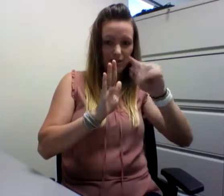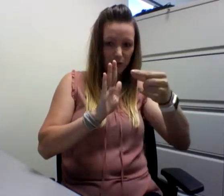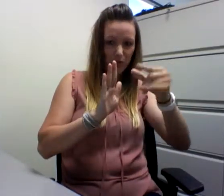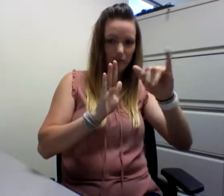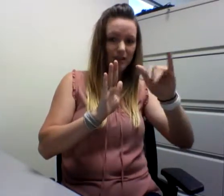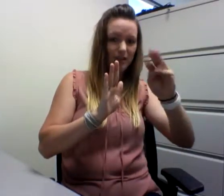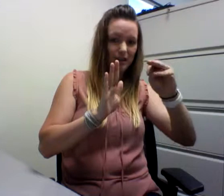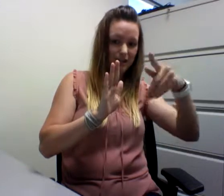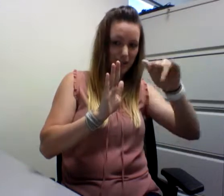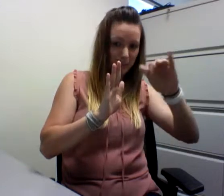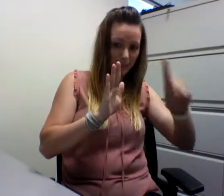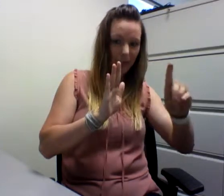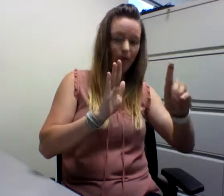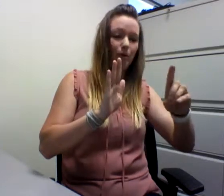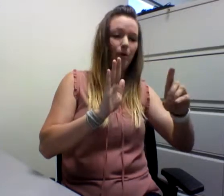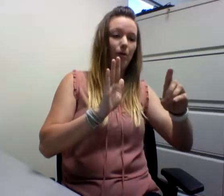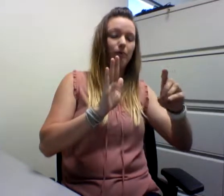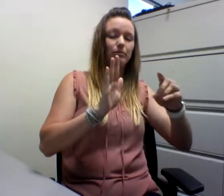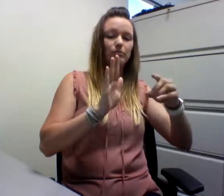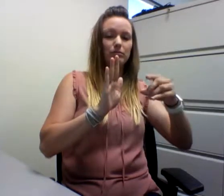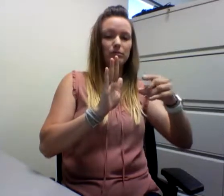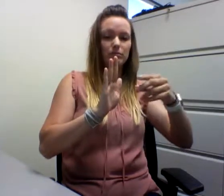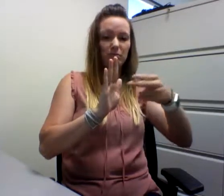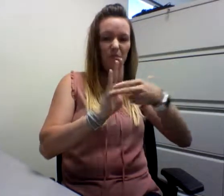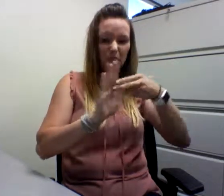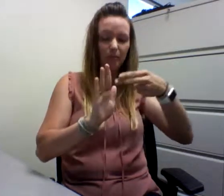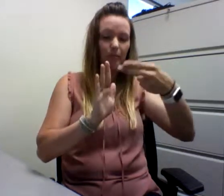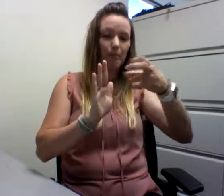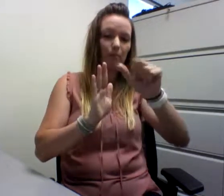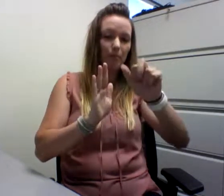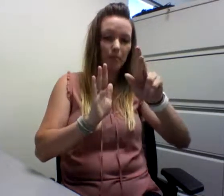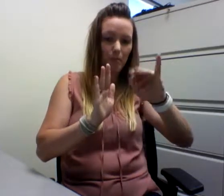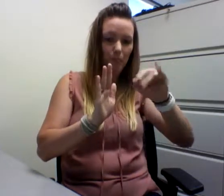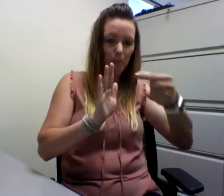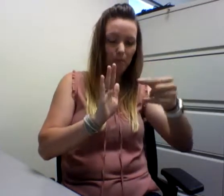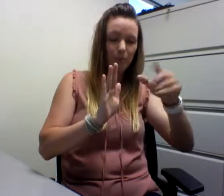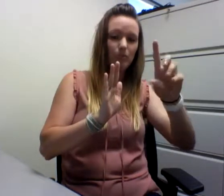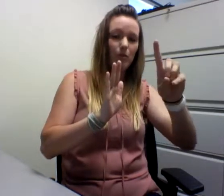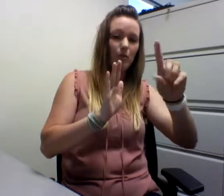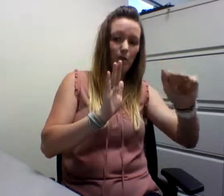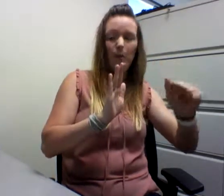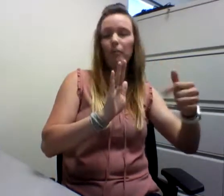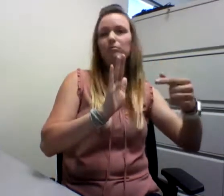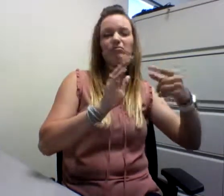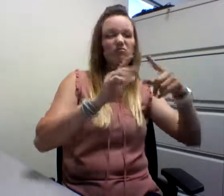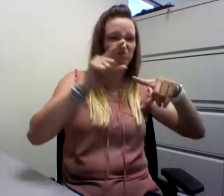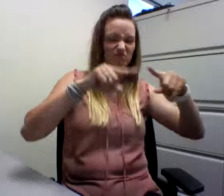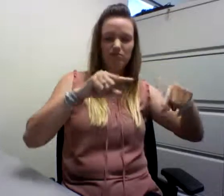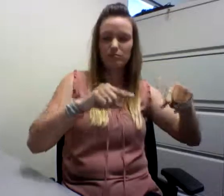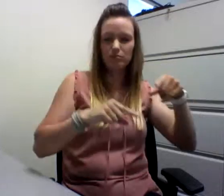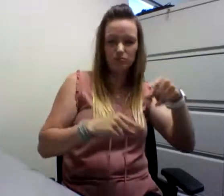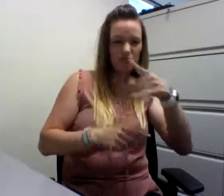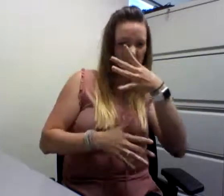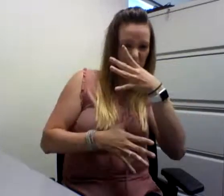The label "hearing impaired" "hearing disabled" Deaf hate these terms